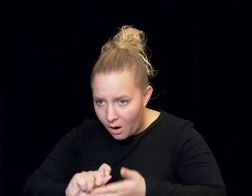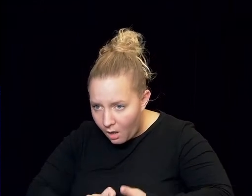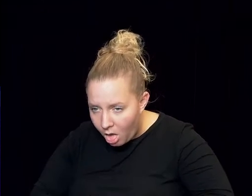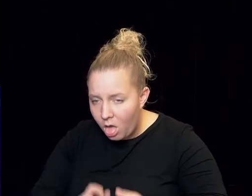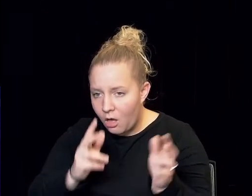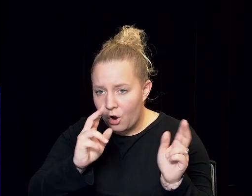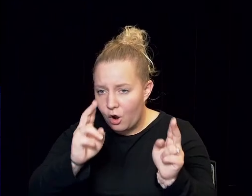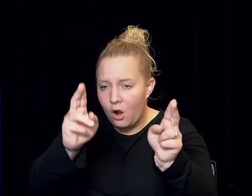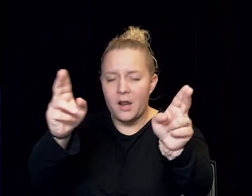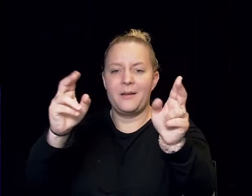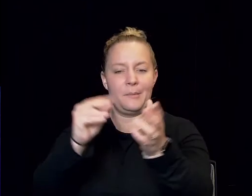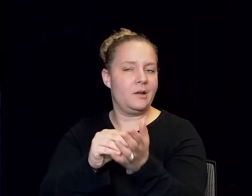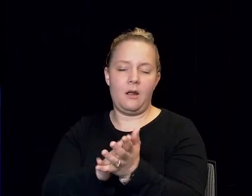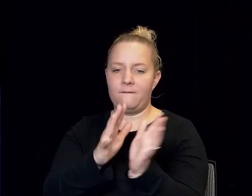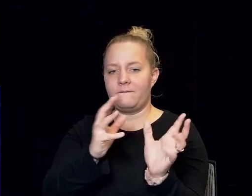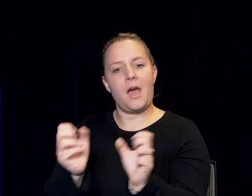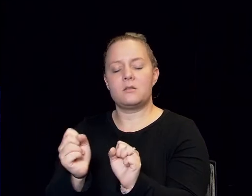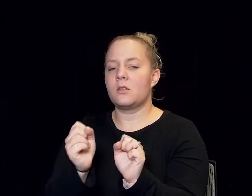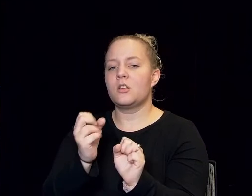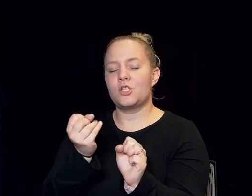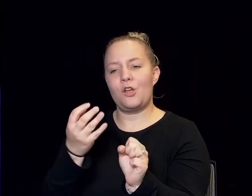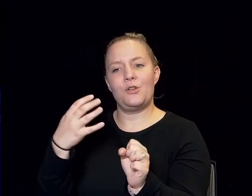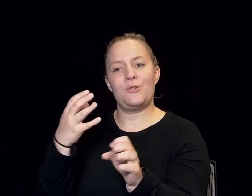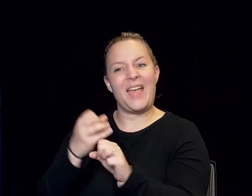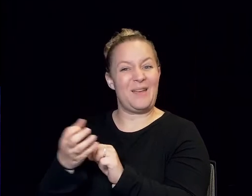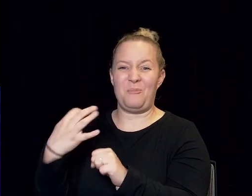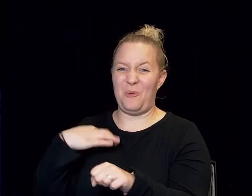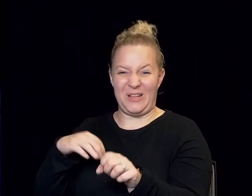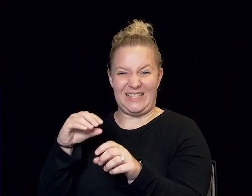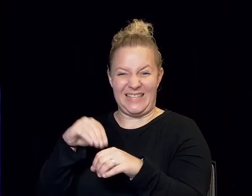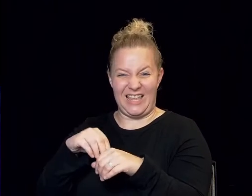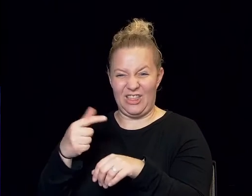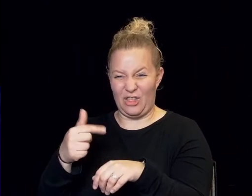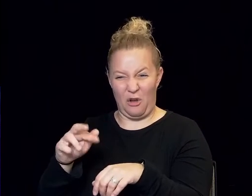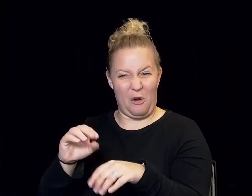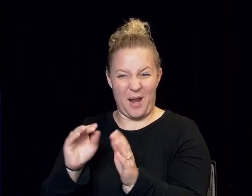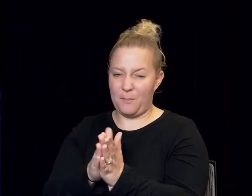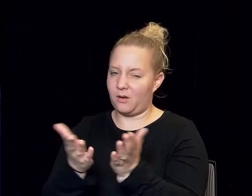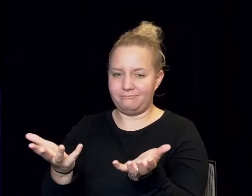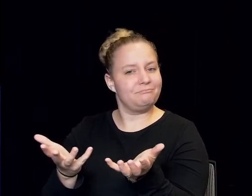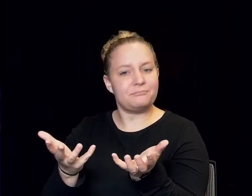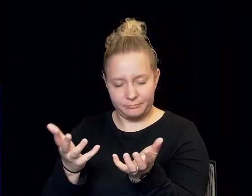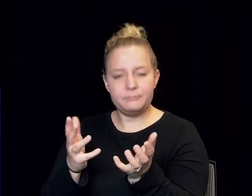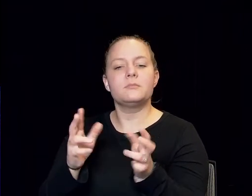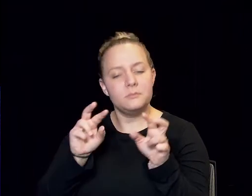that you have them down so you get your points in the gradebook. All right, moving on. 2/3 plus